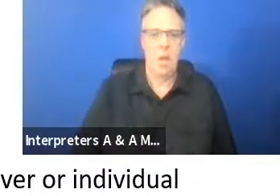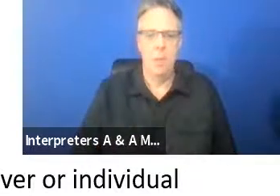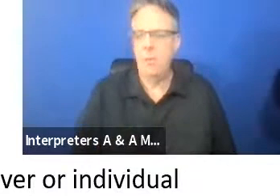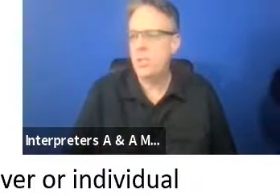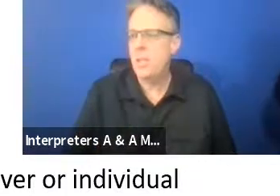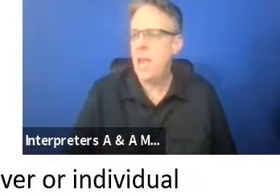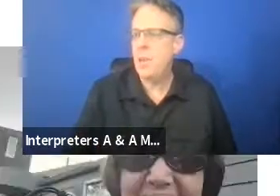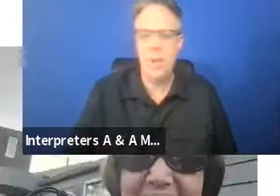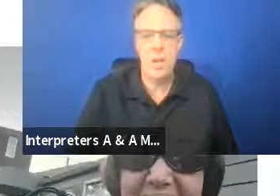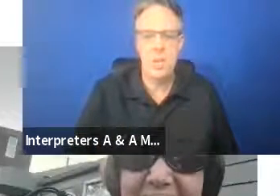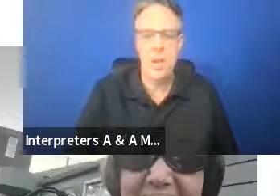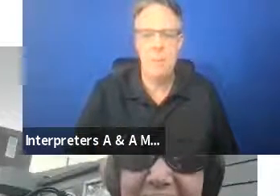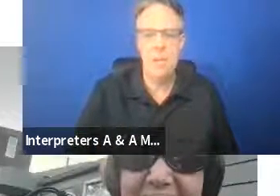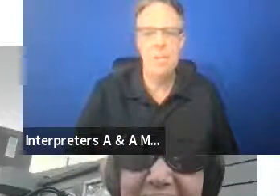Interpreters A & A Medlock: i'm looking for the slide can we change the slide please.